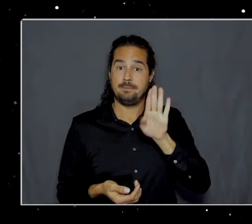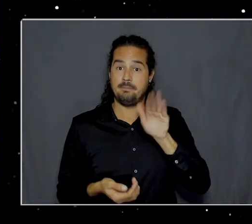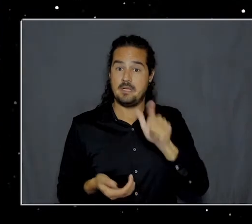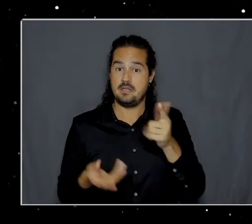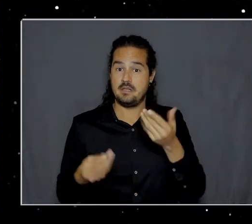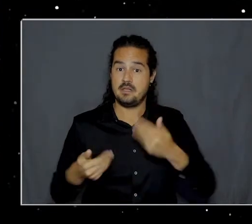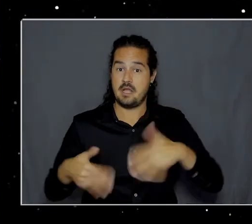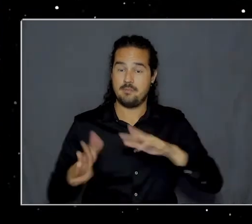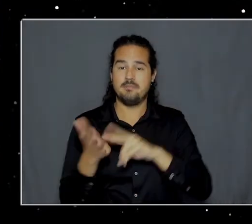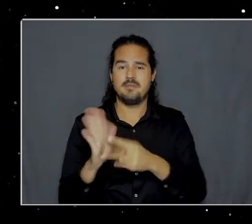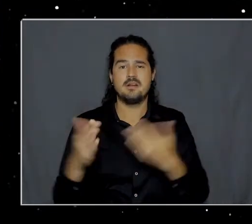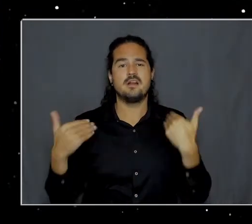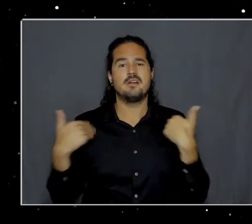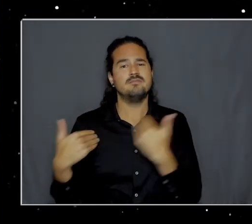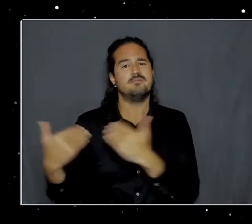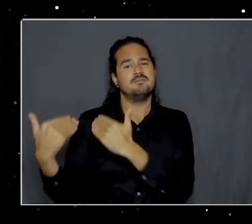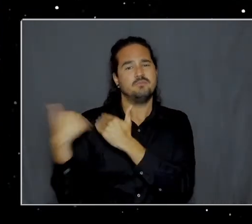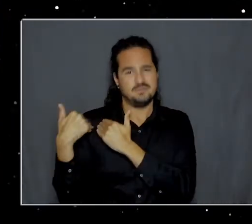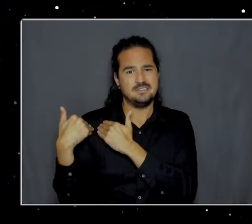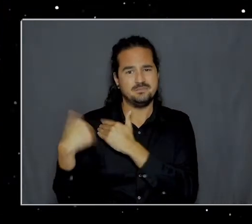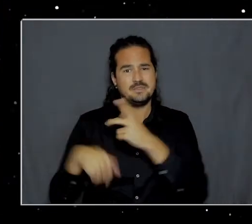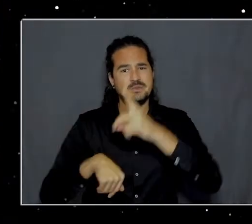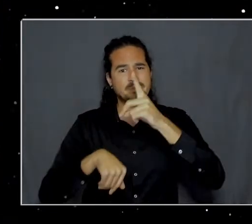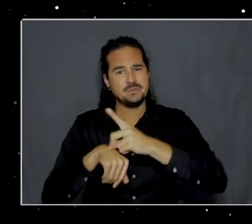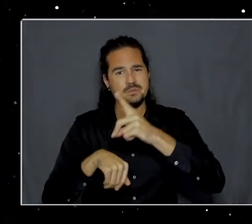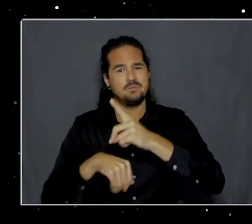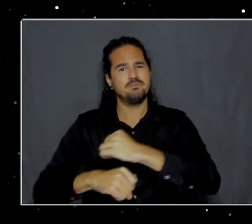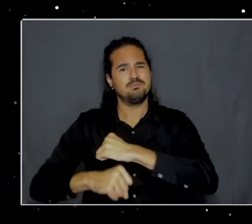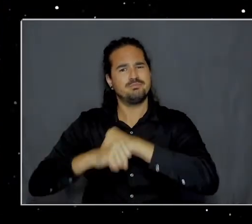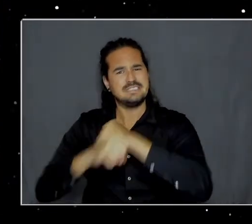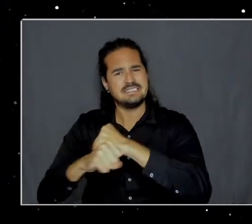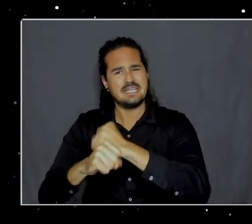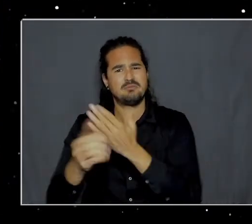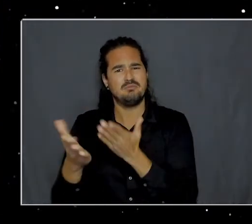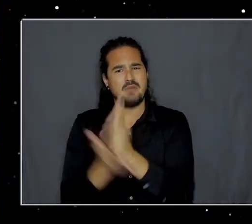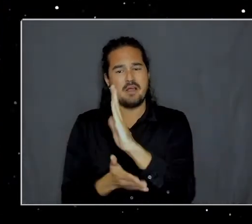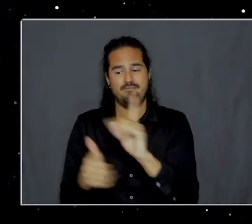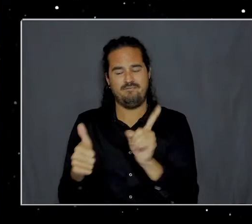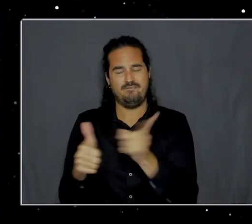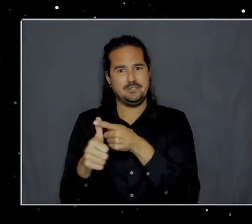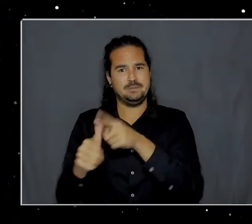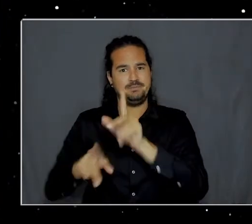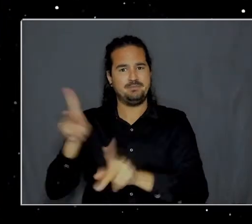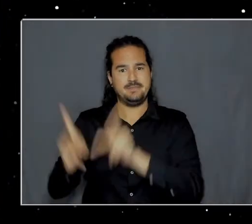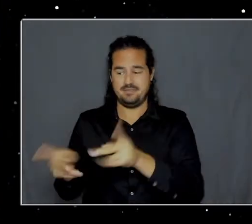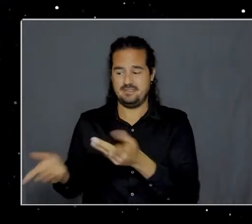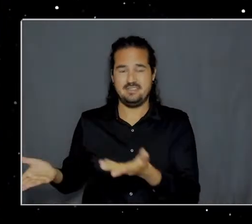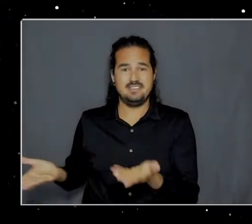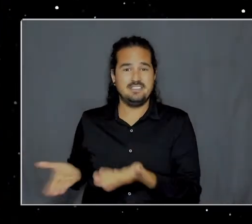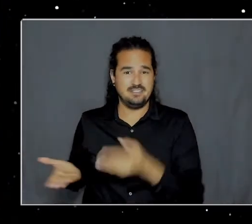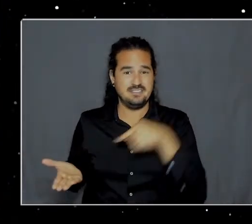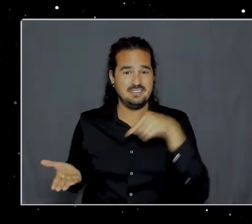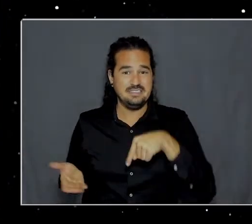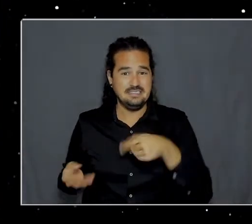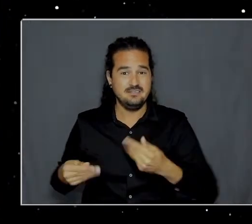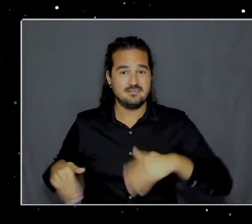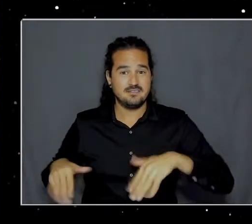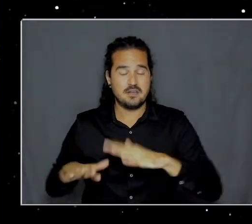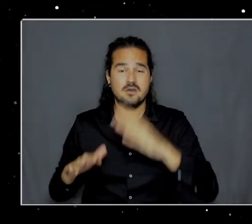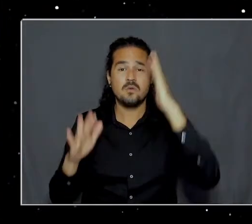TO PROTECT AND HONOR THE SACRED SITES OF THE FIRST PEOPLES OF THIS LAND. SO WE HOPE THAT WHEN YOU VISIT